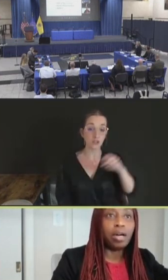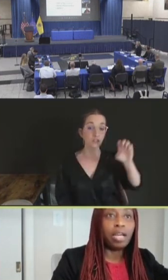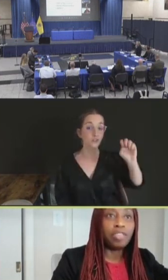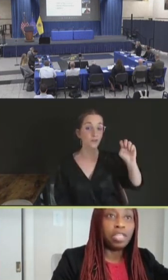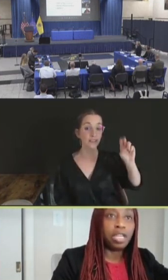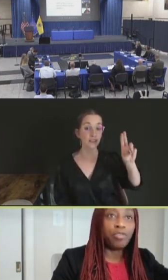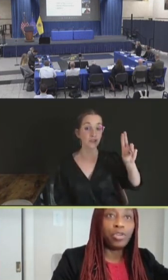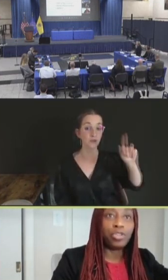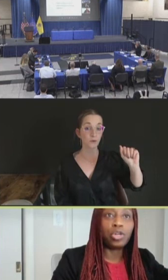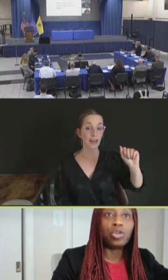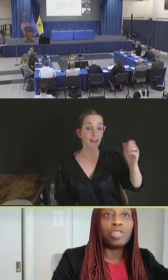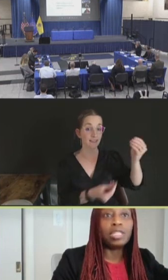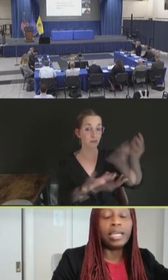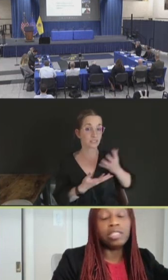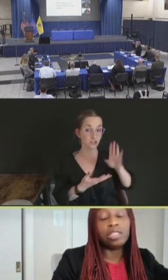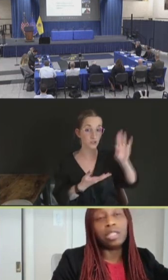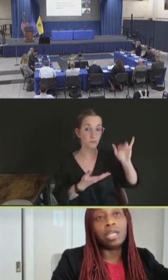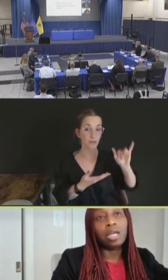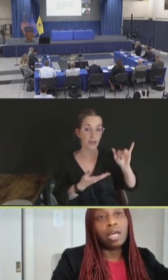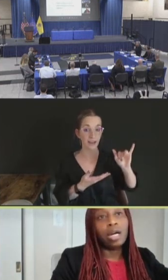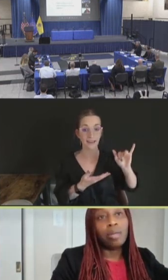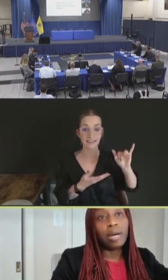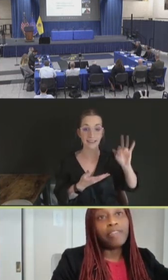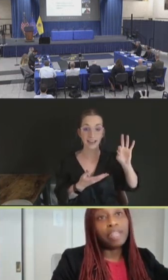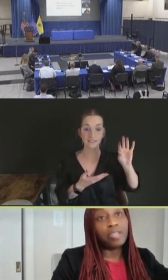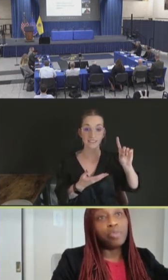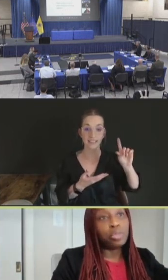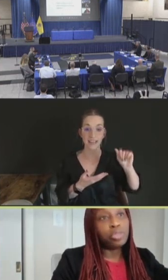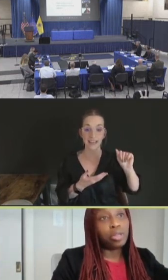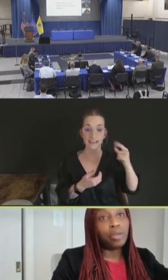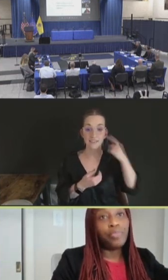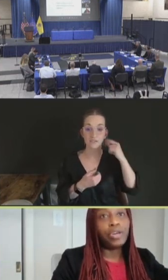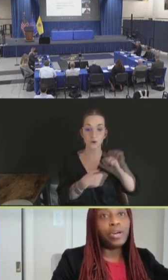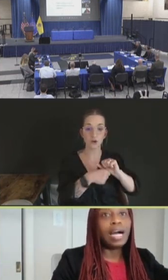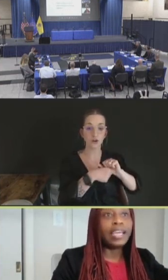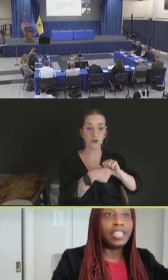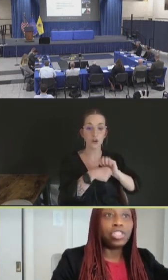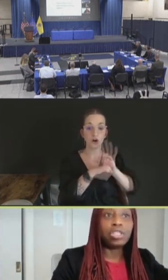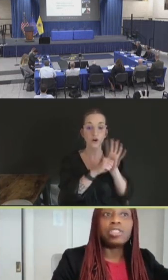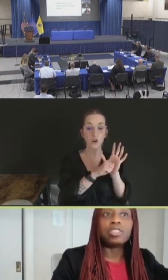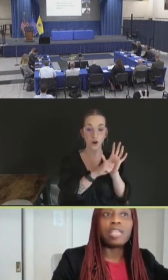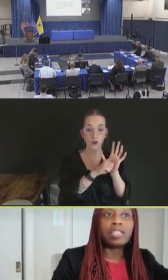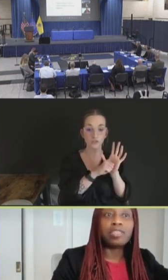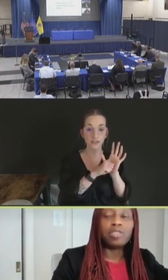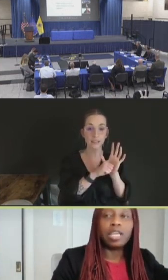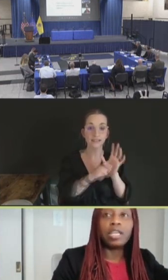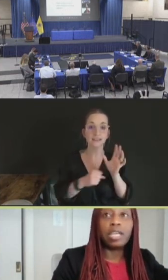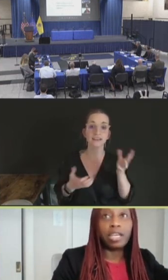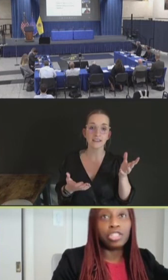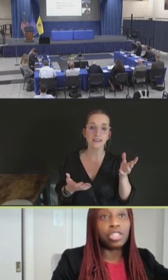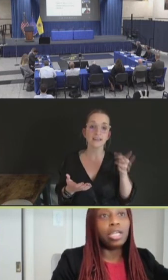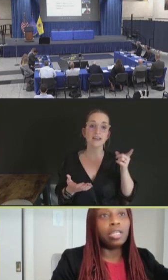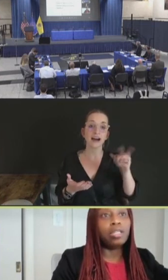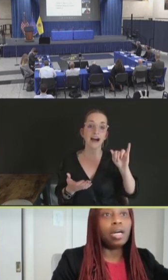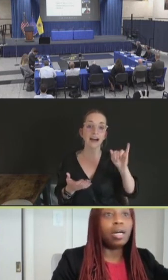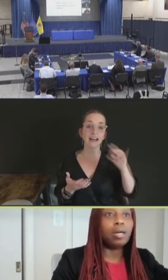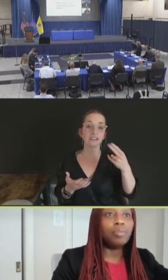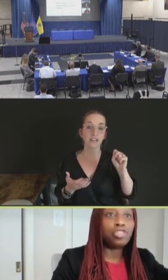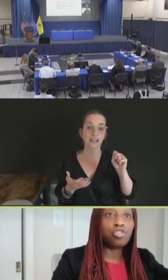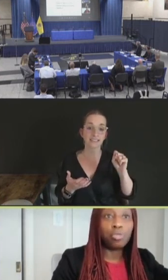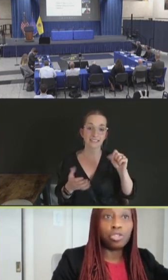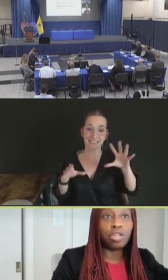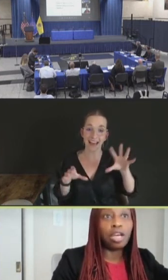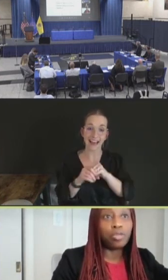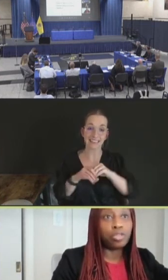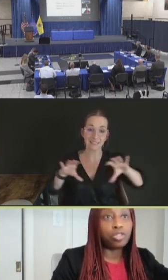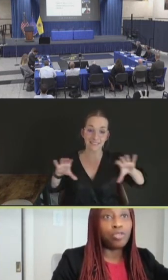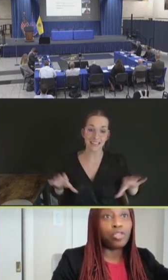FDA for the COVID-19 Bivalent booster, the IHS is actively engaged in distribution efforts of